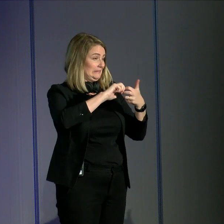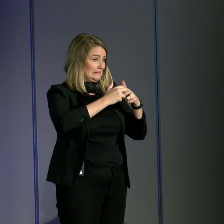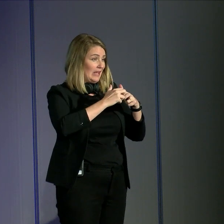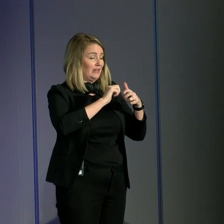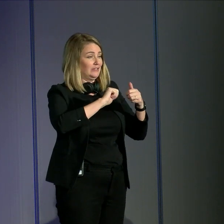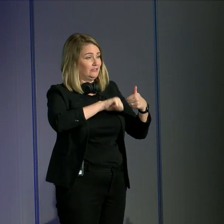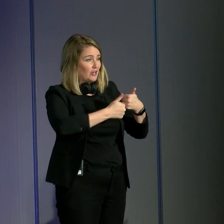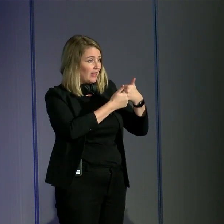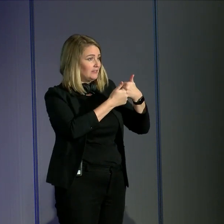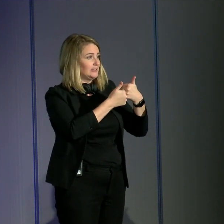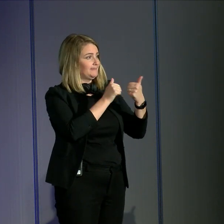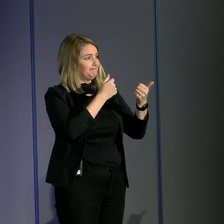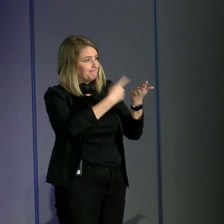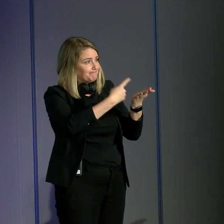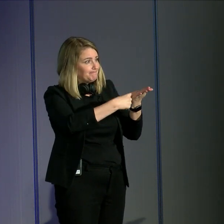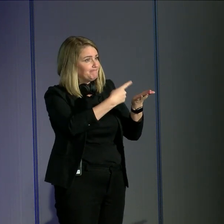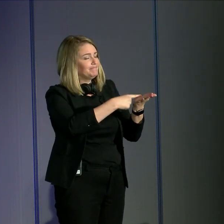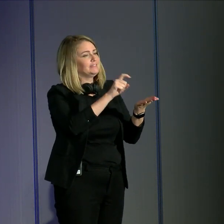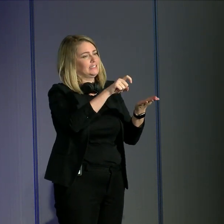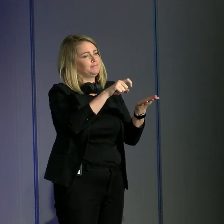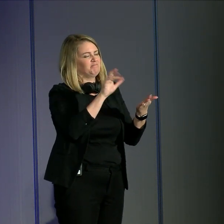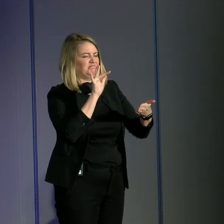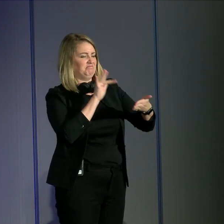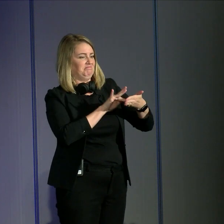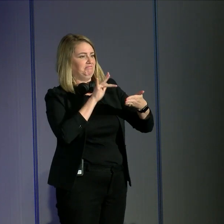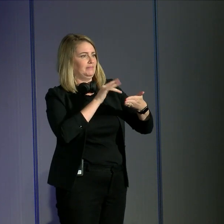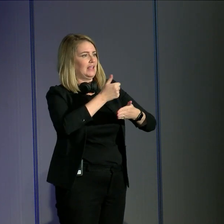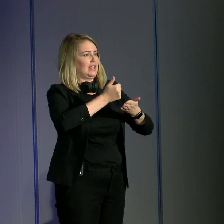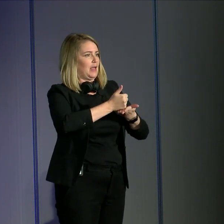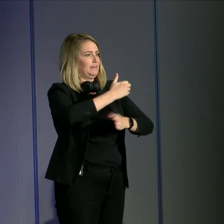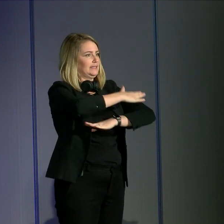But we're going to focus here on obviously, we're talking about testing today.